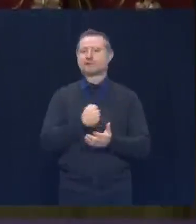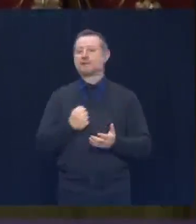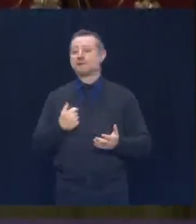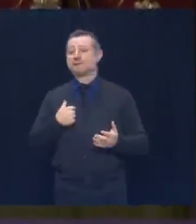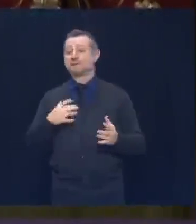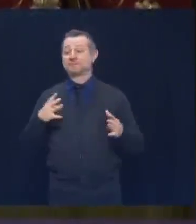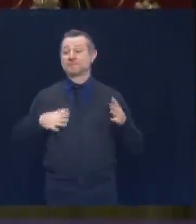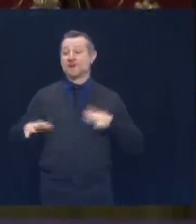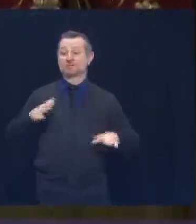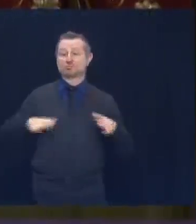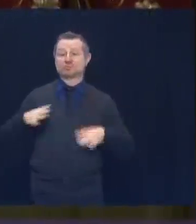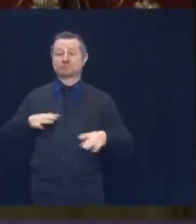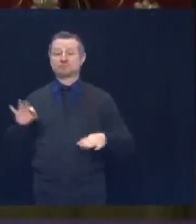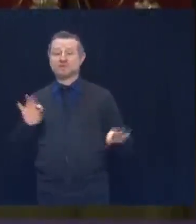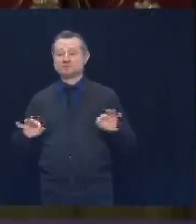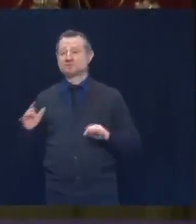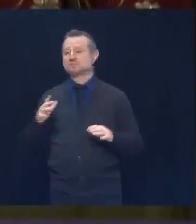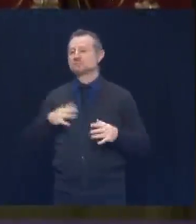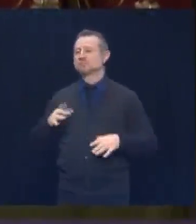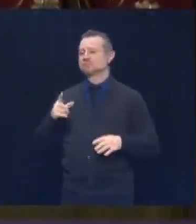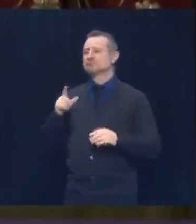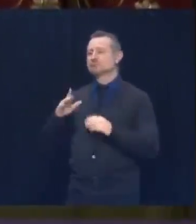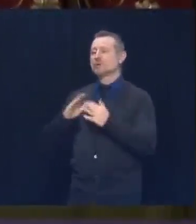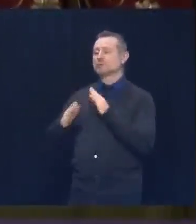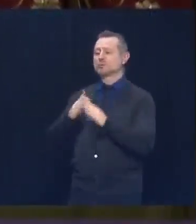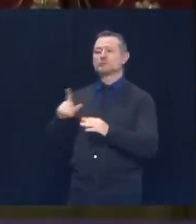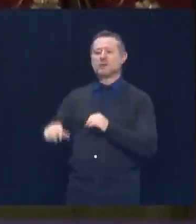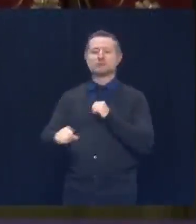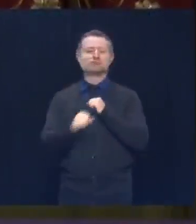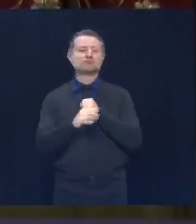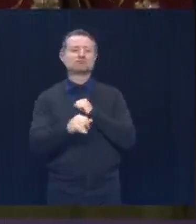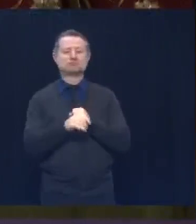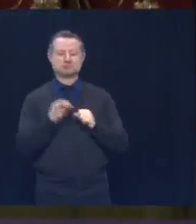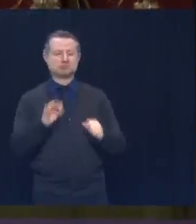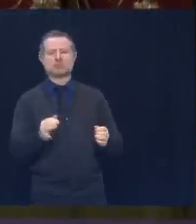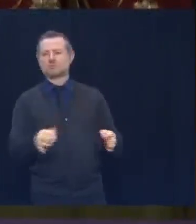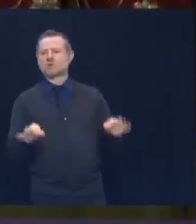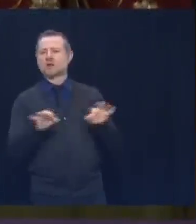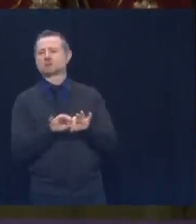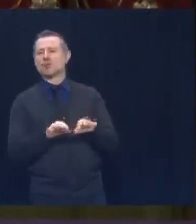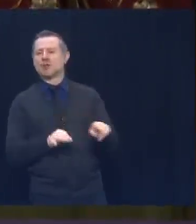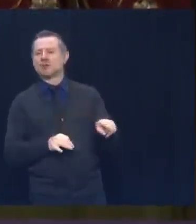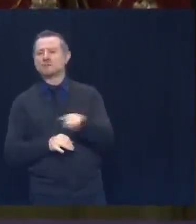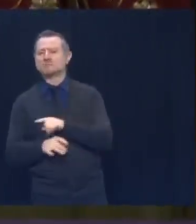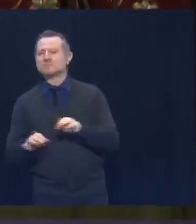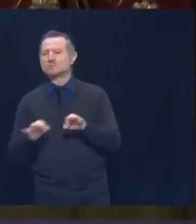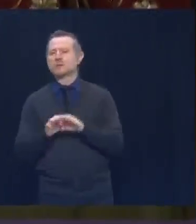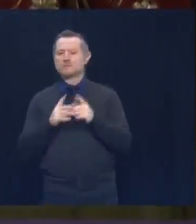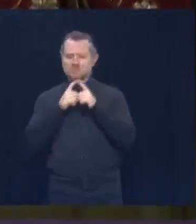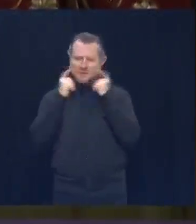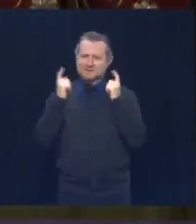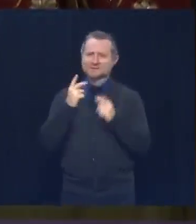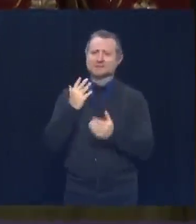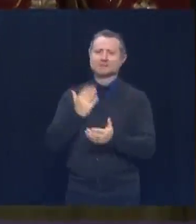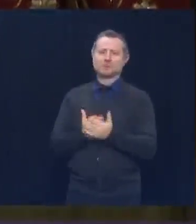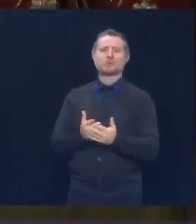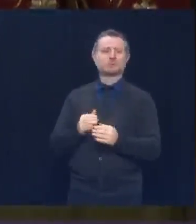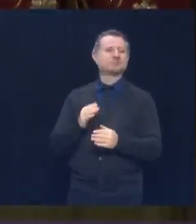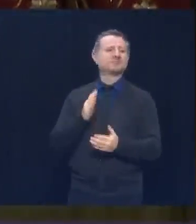DESIGNERS WHO ARE AND IN DOING SO HOPE TO HARNESS THE POWER OF THE FASHION COMMUNITY TO CONVEY THIS